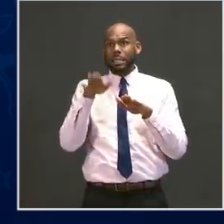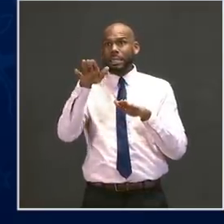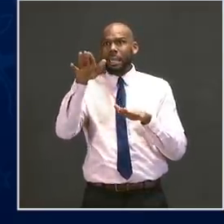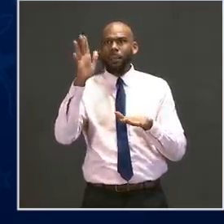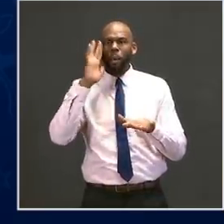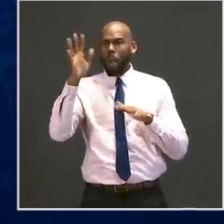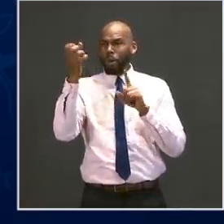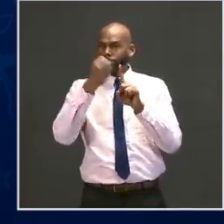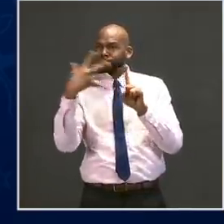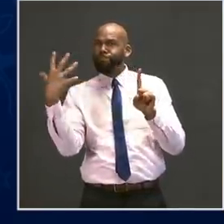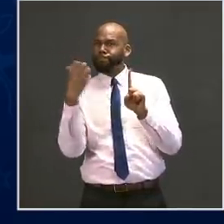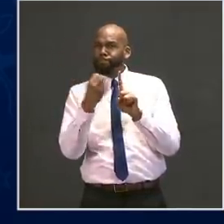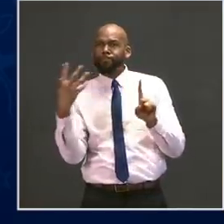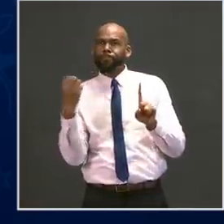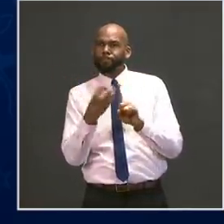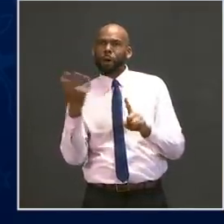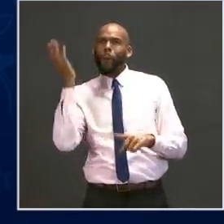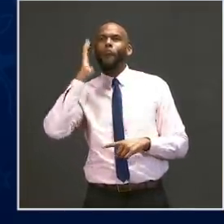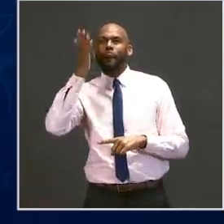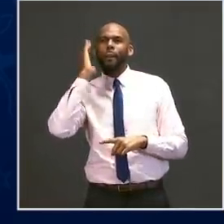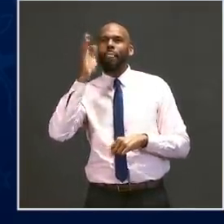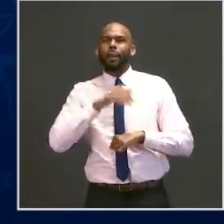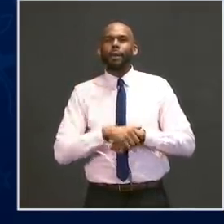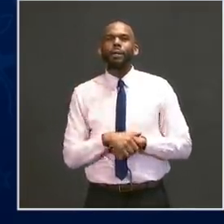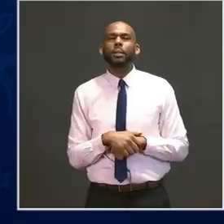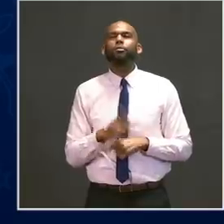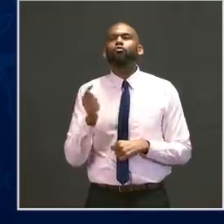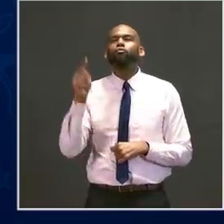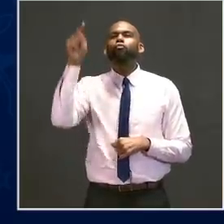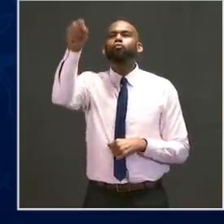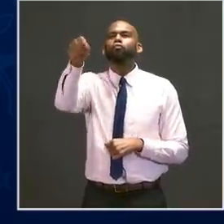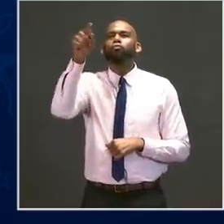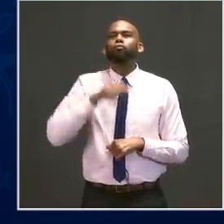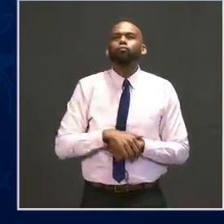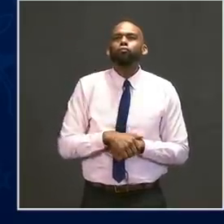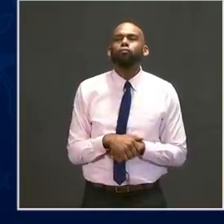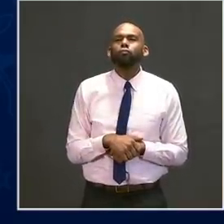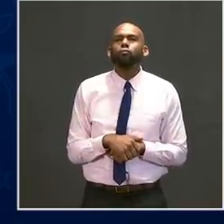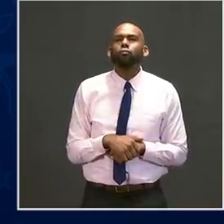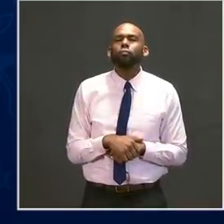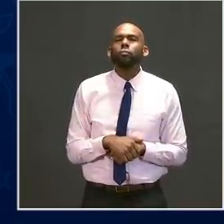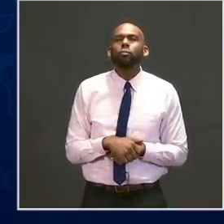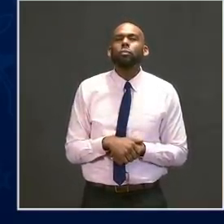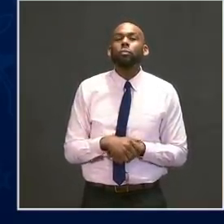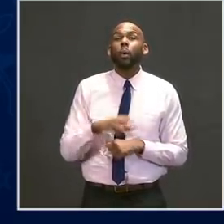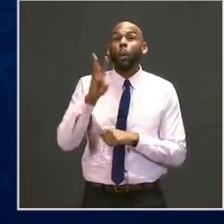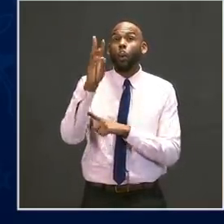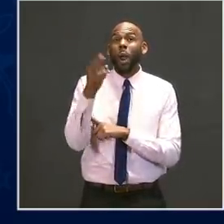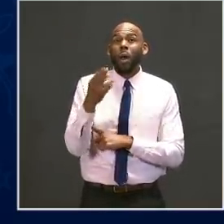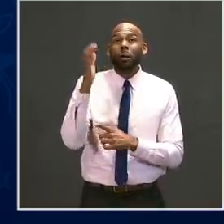or we'll go through a policy process. Go ahead. The Press: Thanks, Jen. Does the White House believe it can take executive action